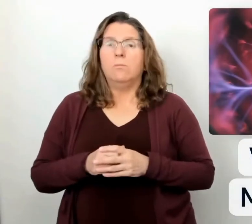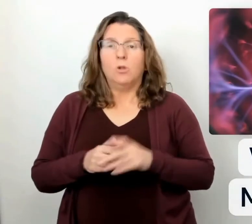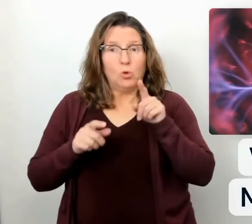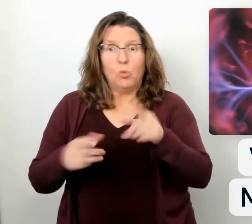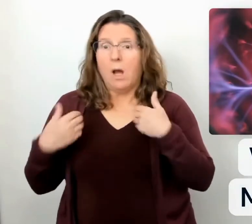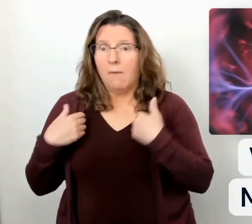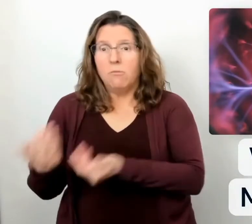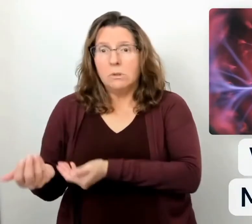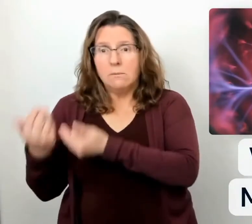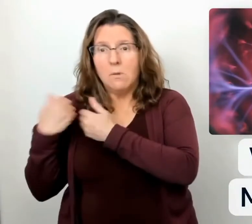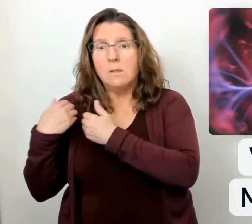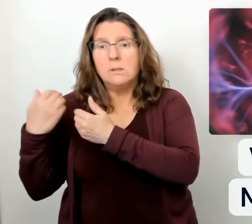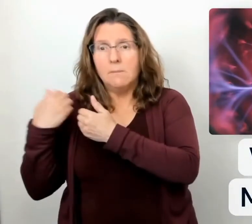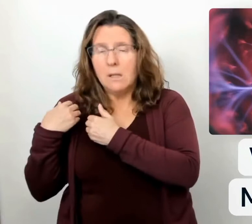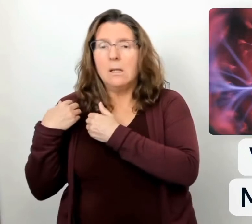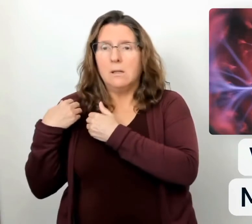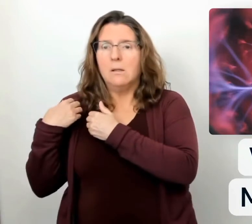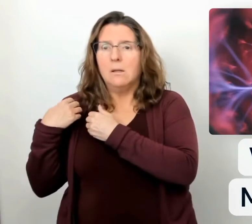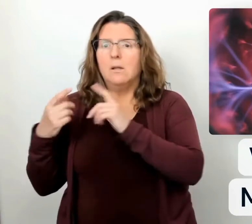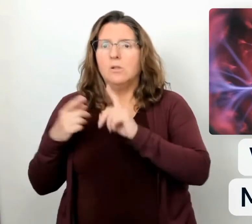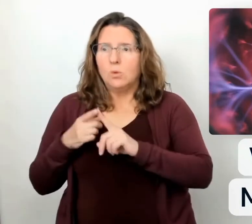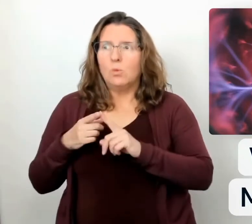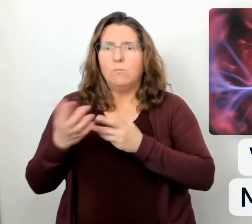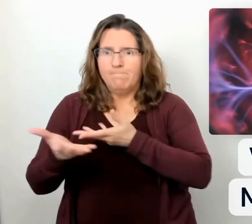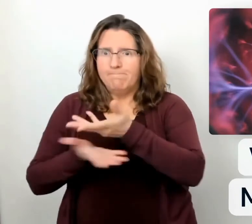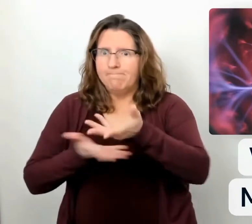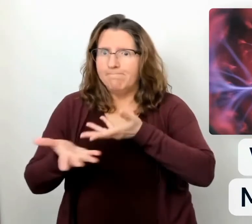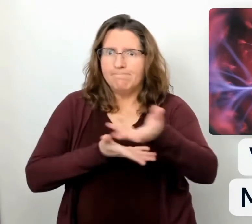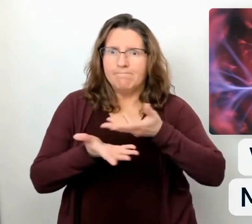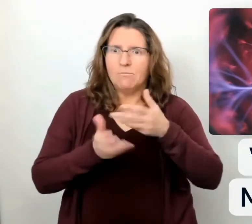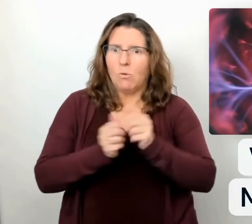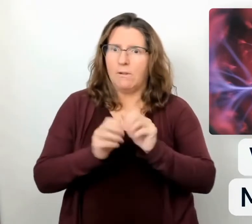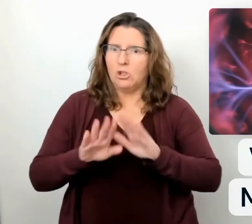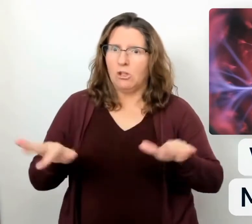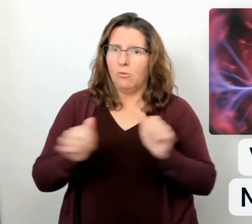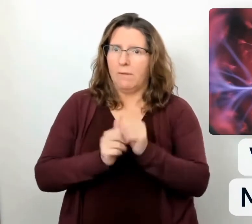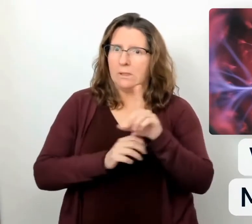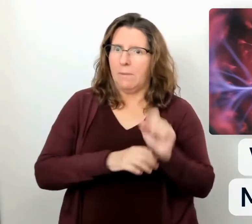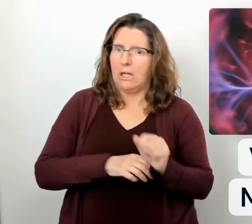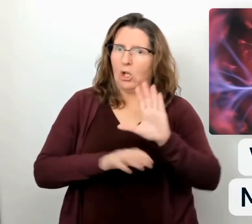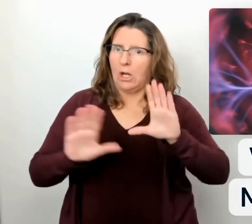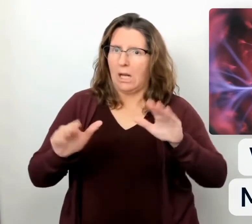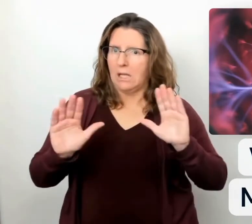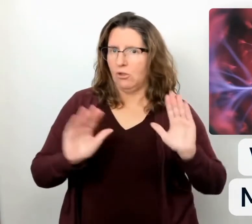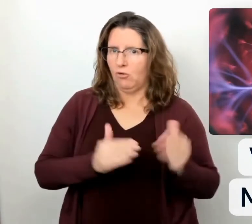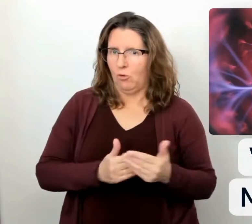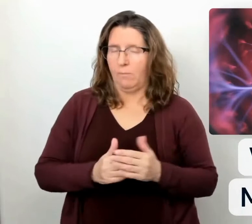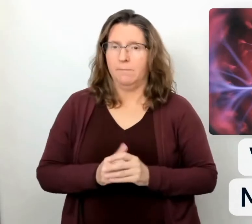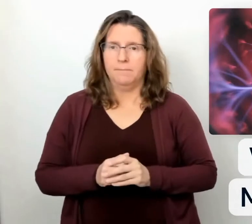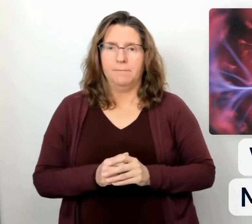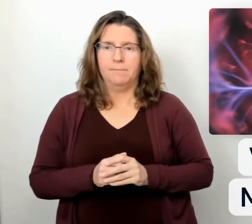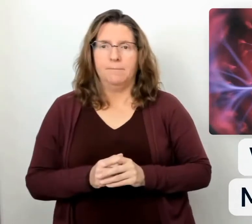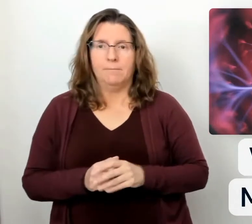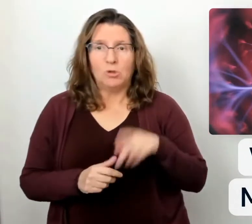So back in your classroom. You know you're expected to meet the needs of all your students, including those with disabilities.